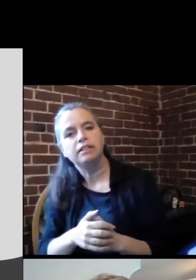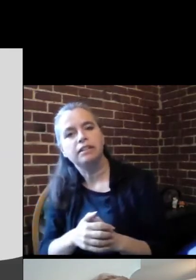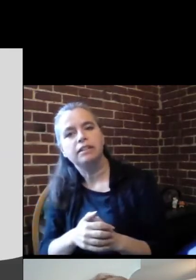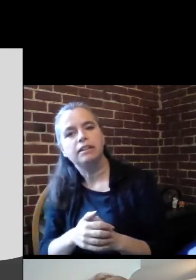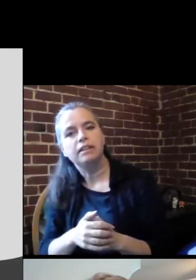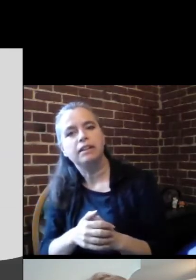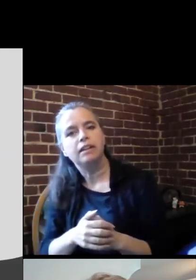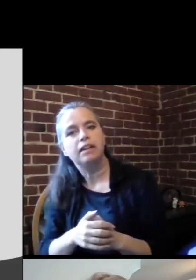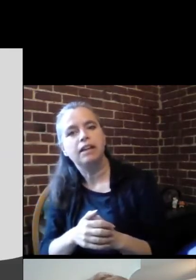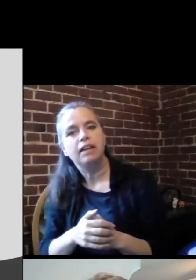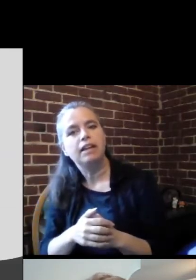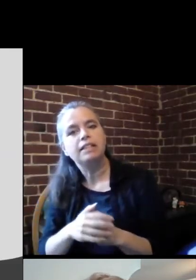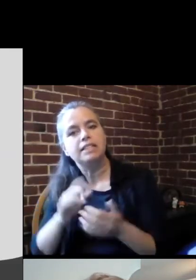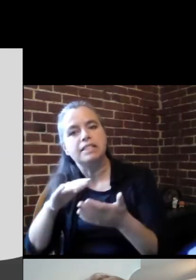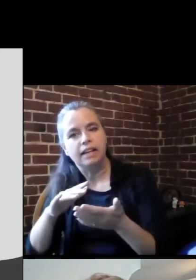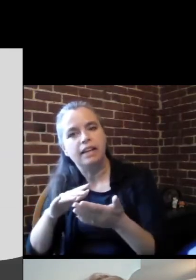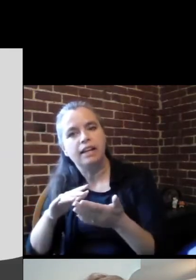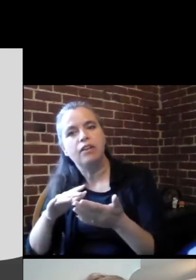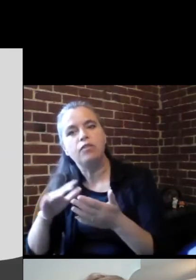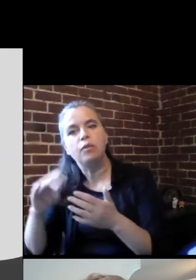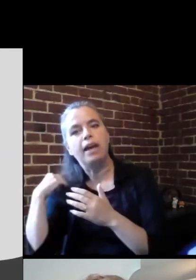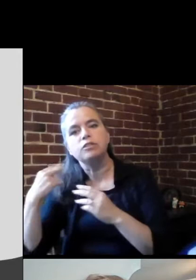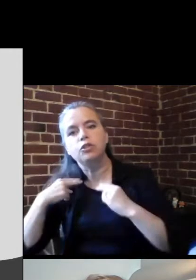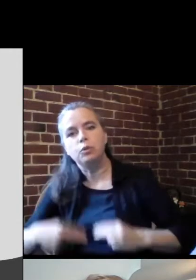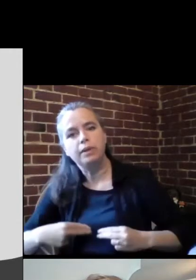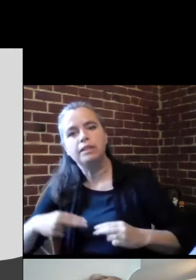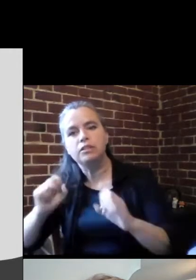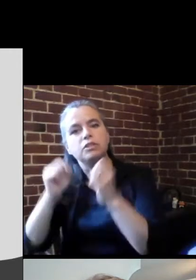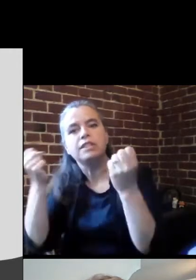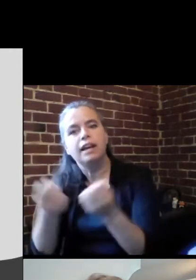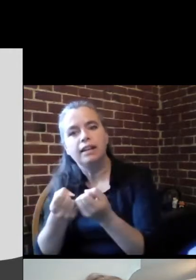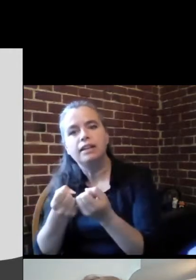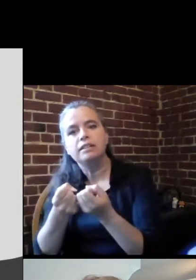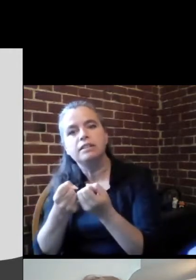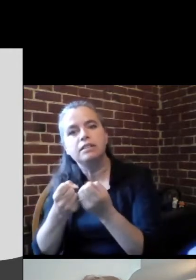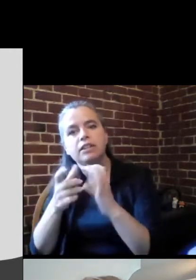Archaeology is the study of past human societies using material culture.